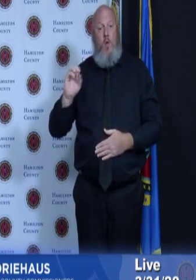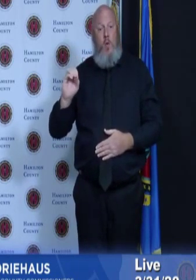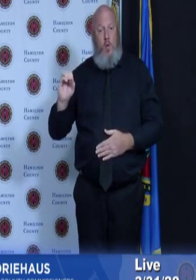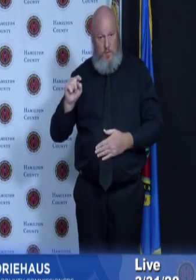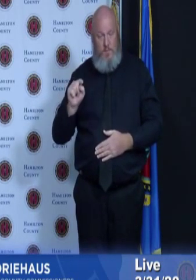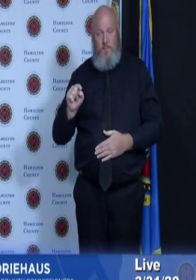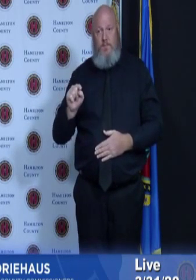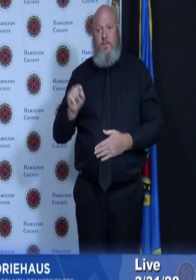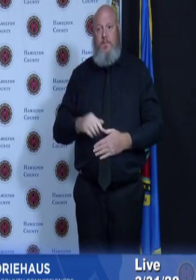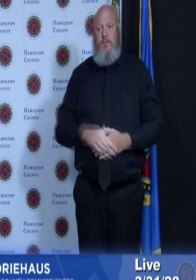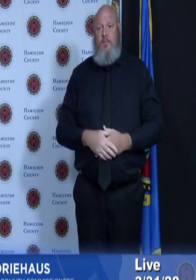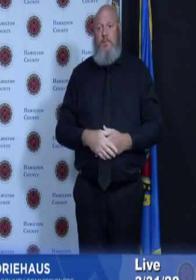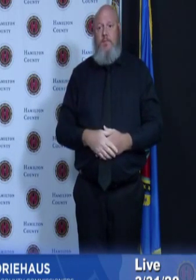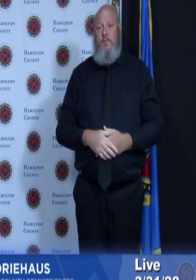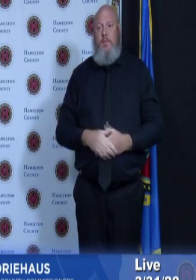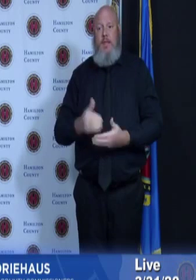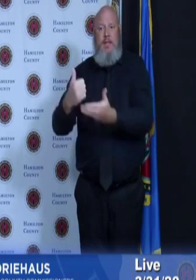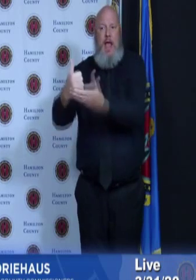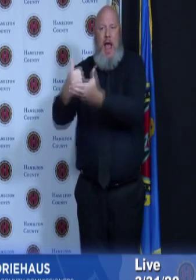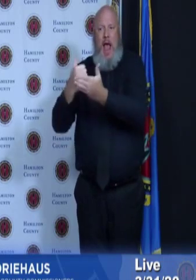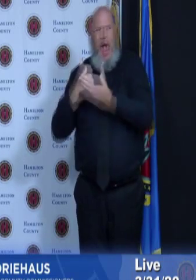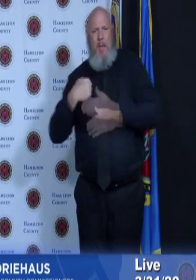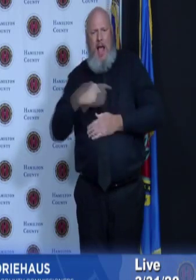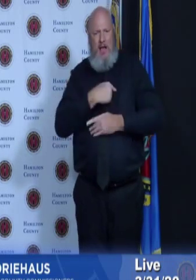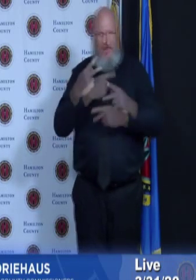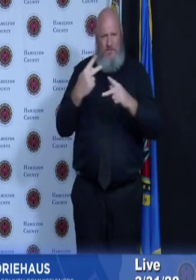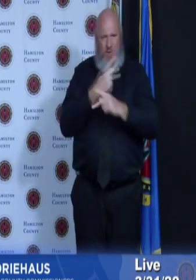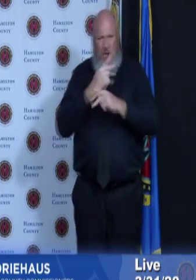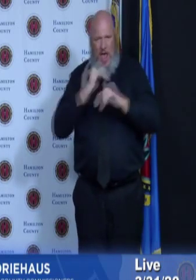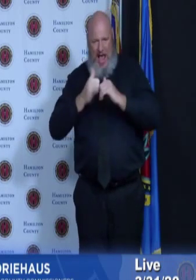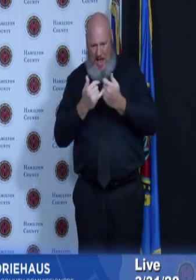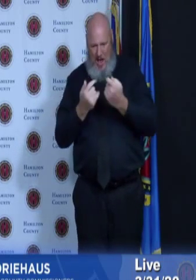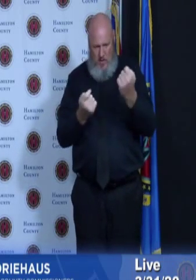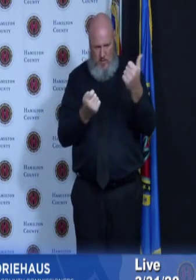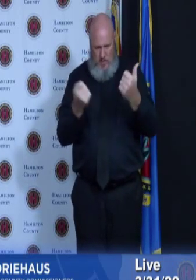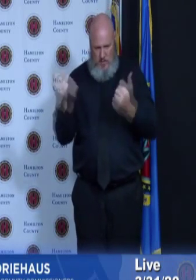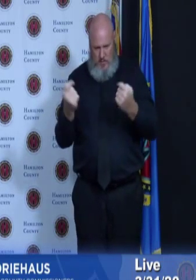all new contracts and we have asked departments to develop plans for